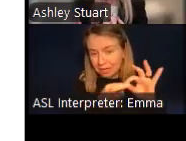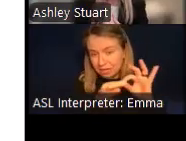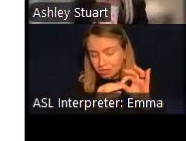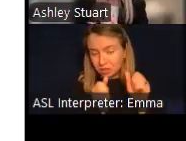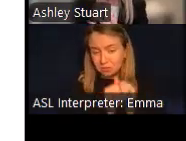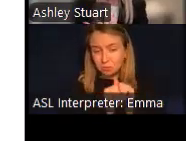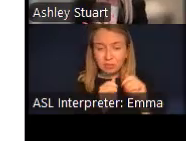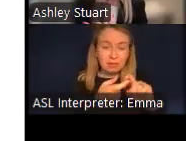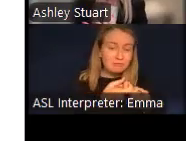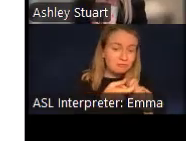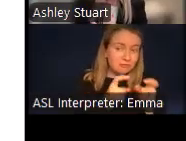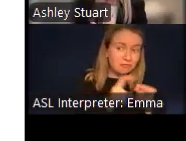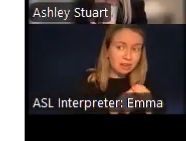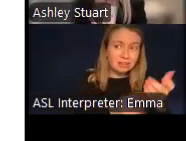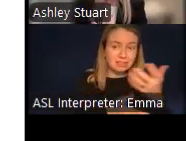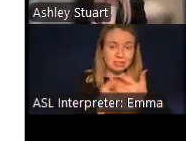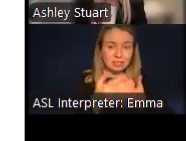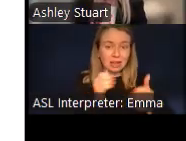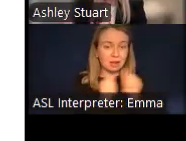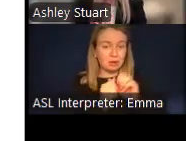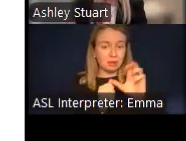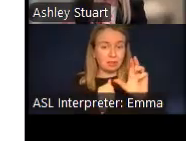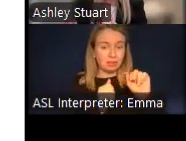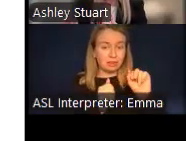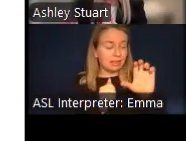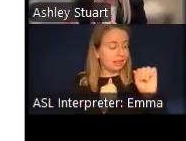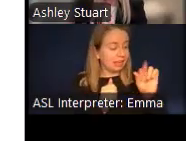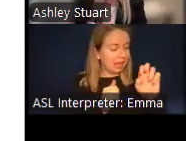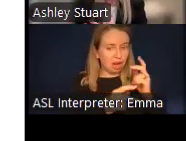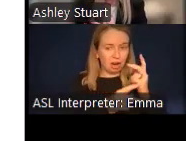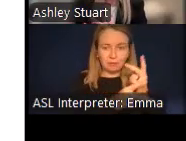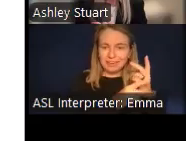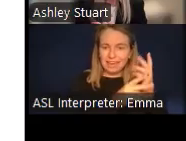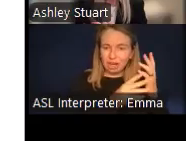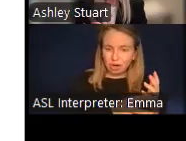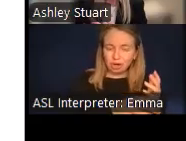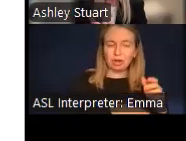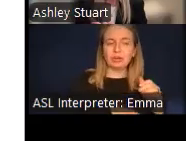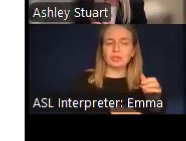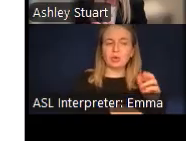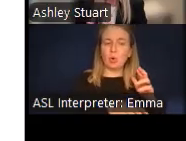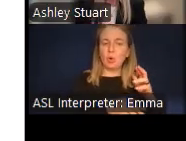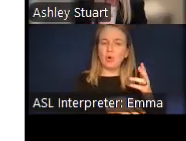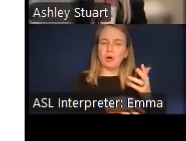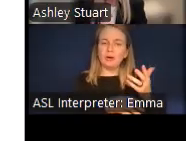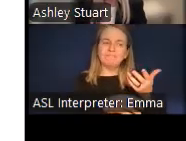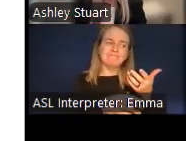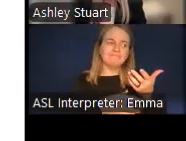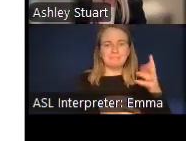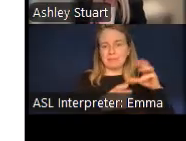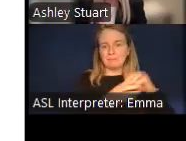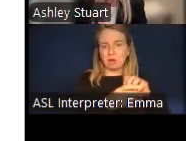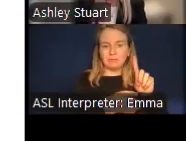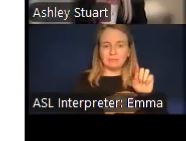to interact with their caregivers, or to perform in settings like daycare or at preschool.